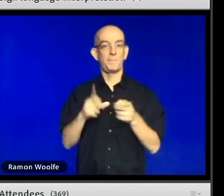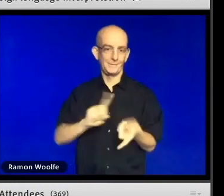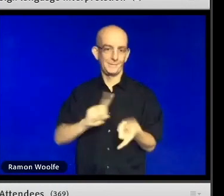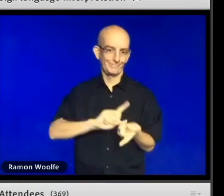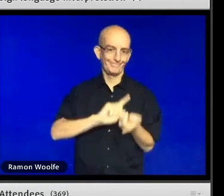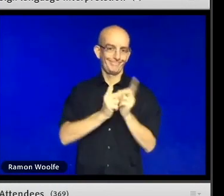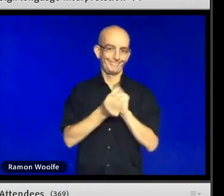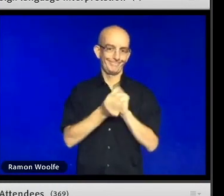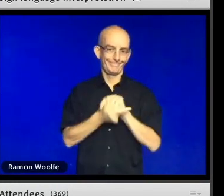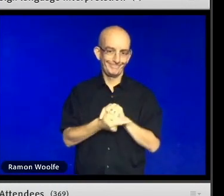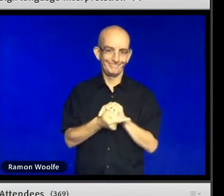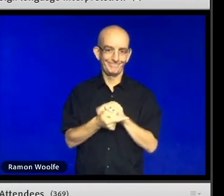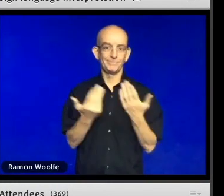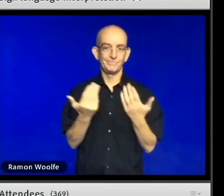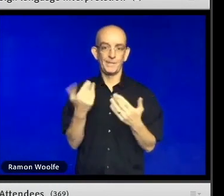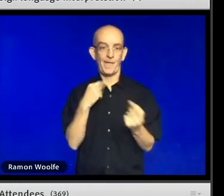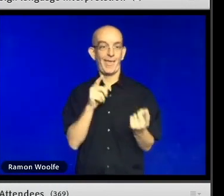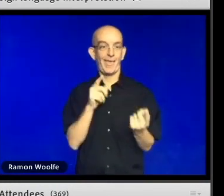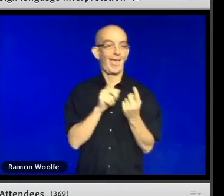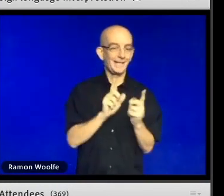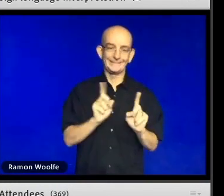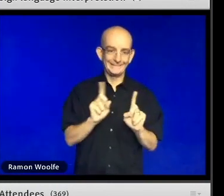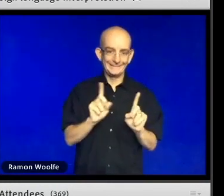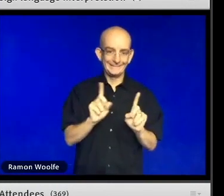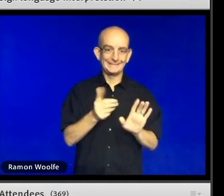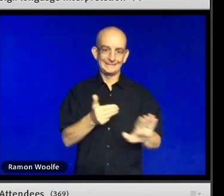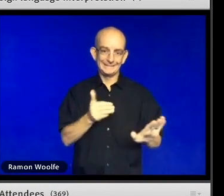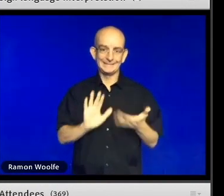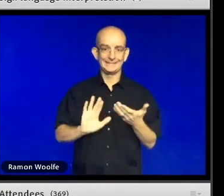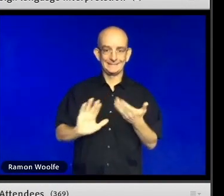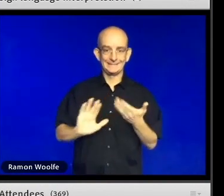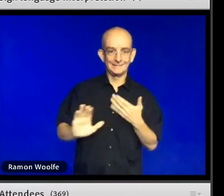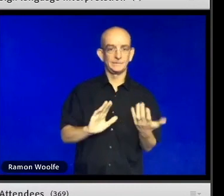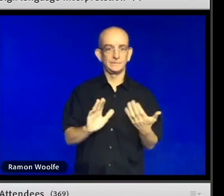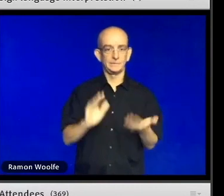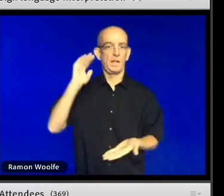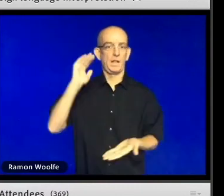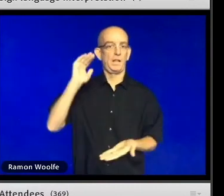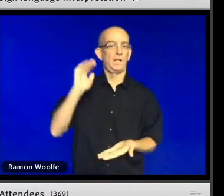cost. They also consult with people with intellectual disabilities themselves to make sure the document